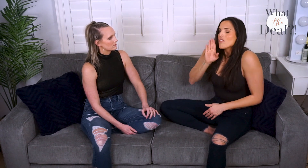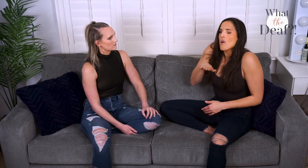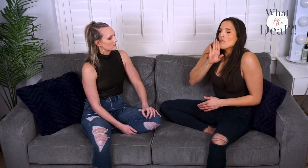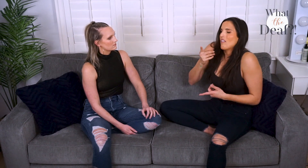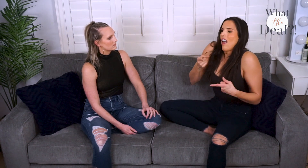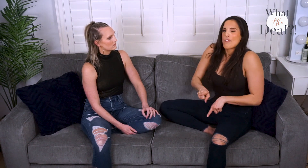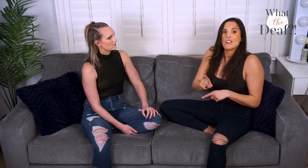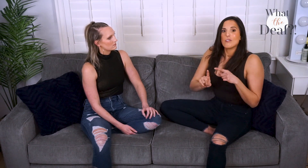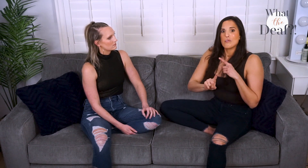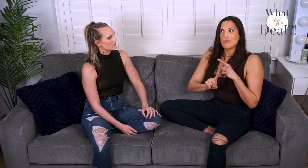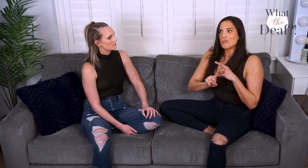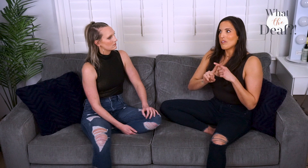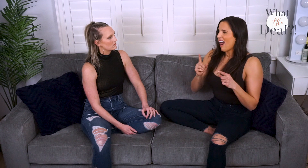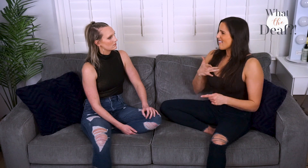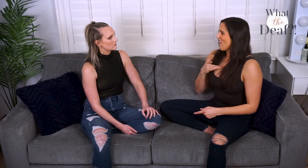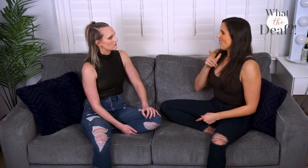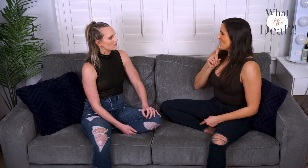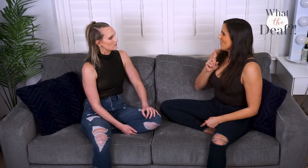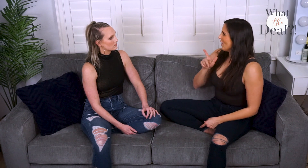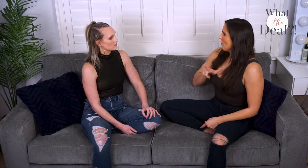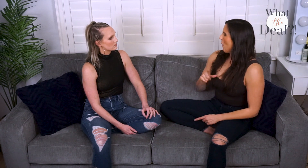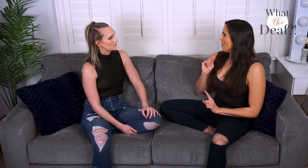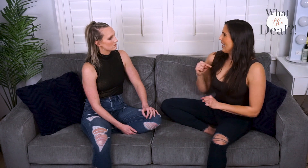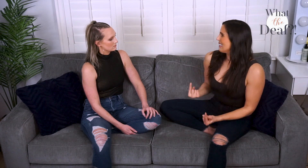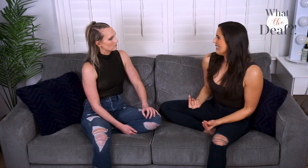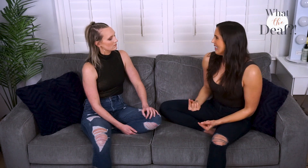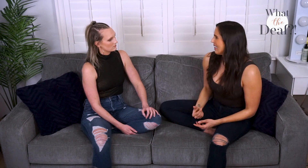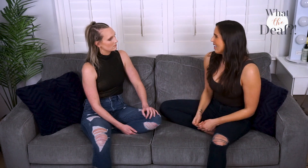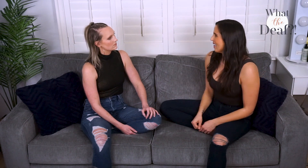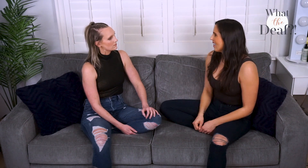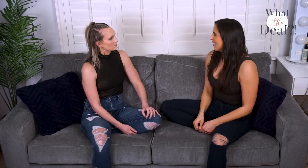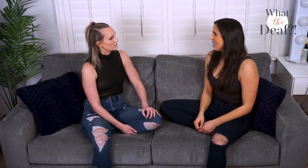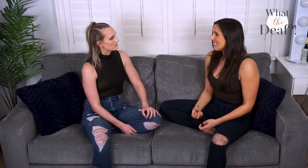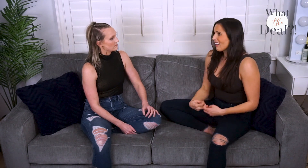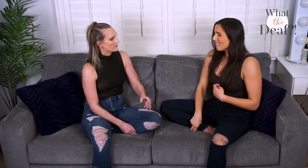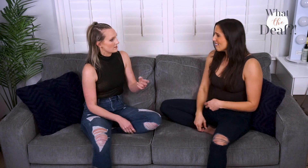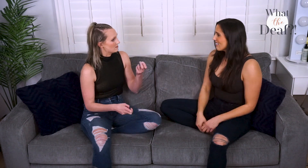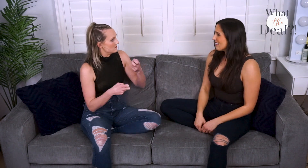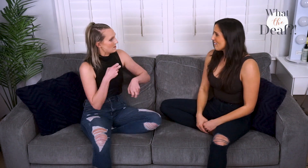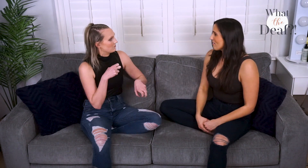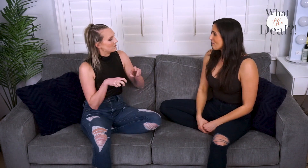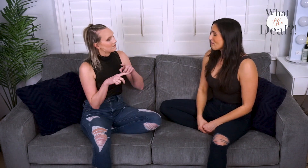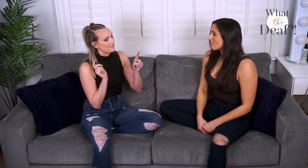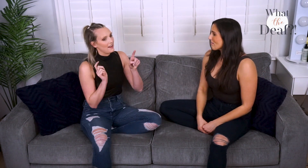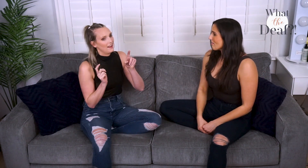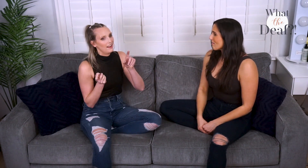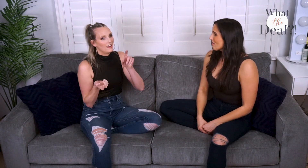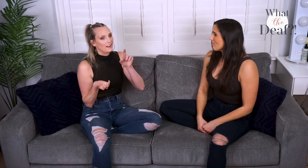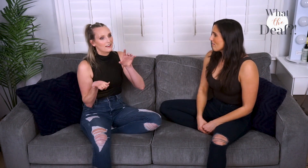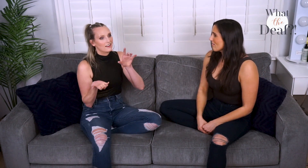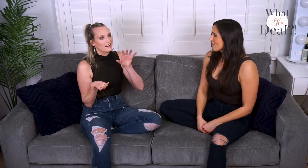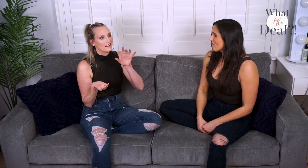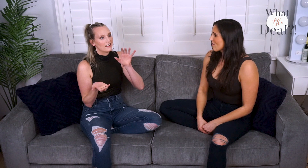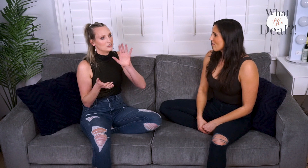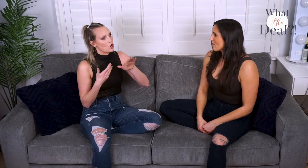'cause I know it's going to happen but I really have been feeling low lately, it's been tough. Yeah, it's tough,